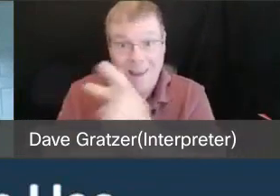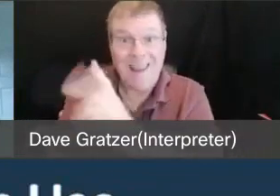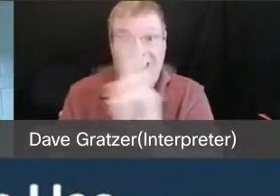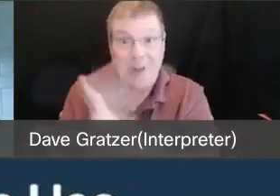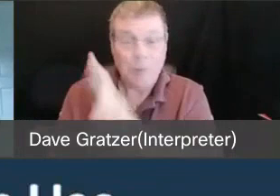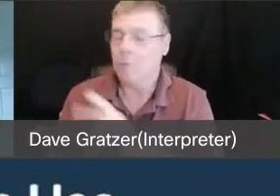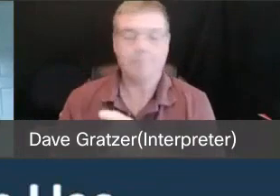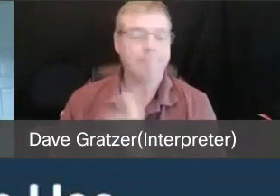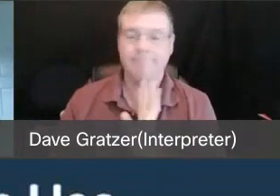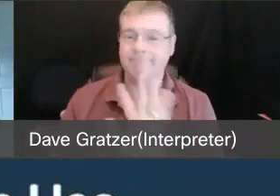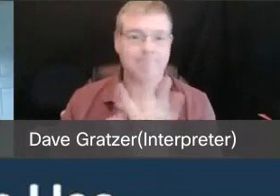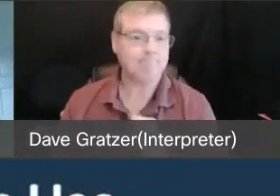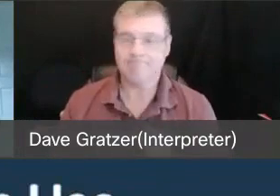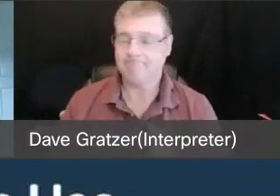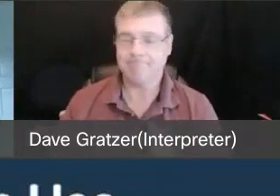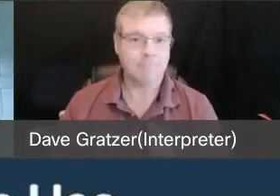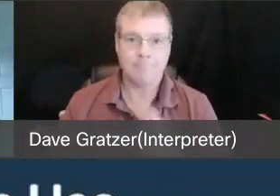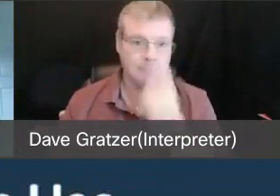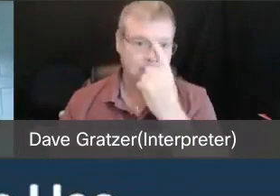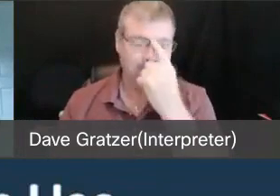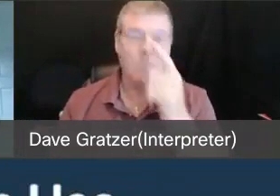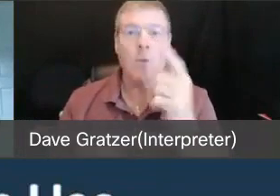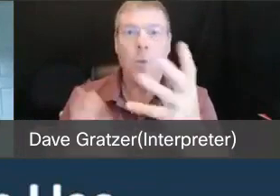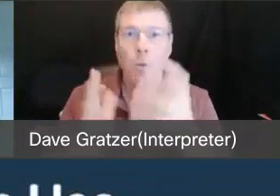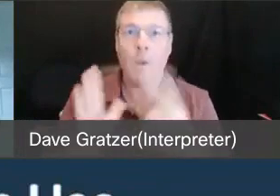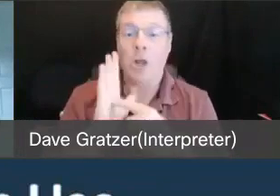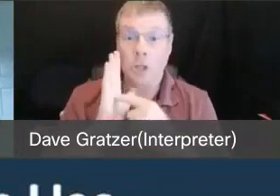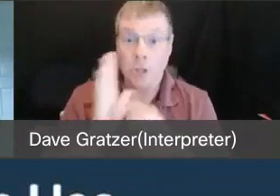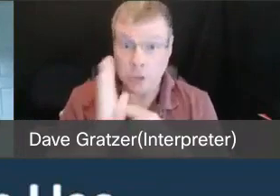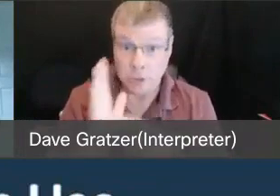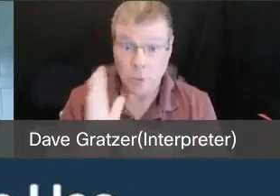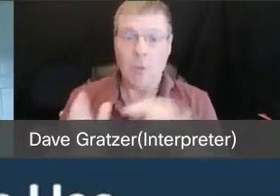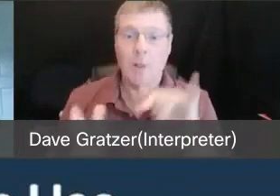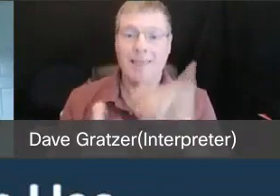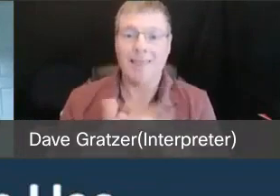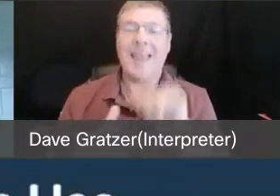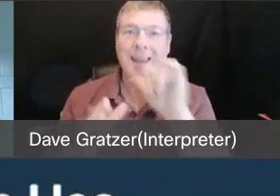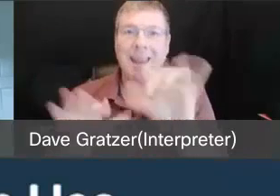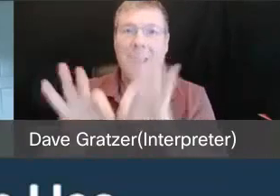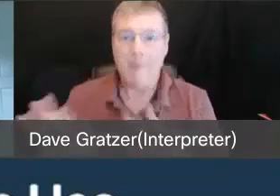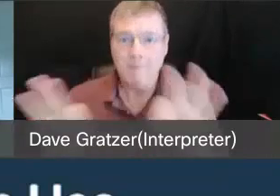We want to show that the applicant's substances is not material to their disability.